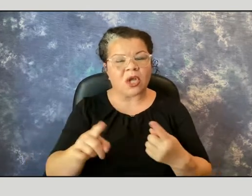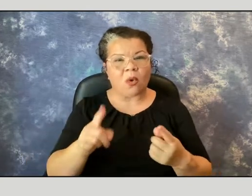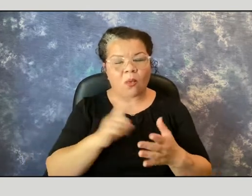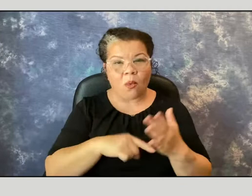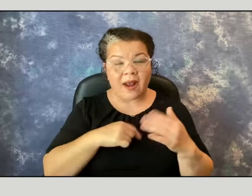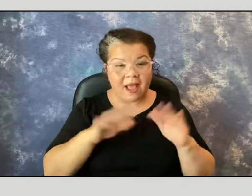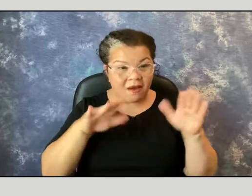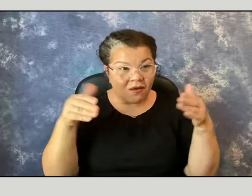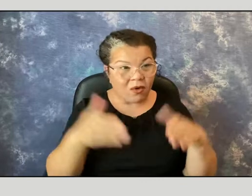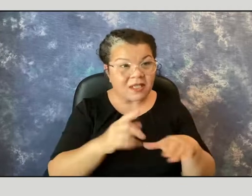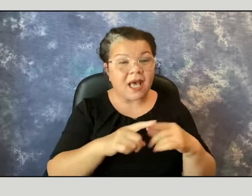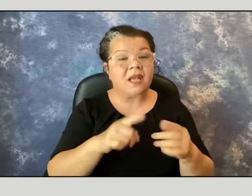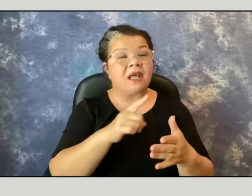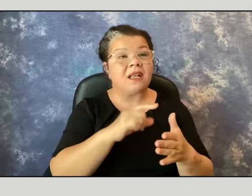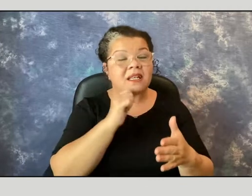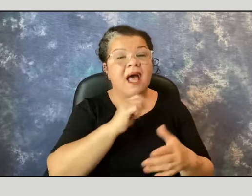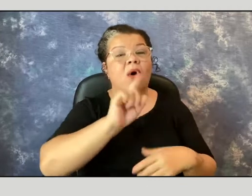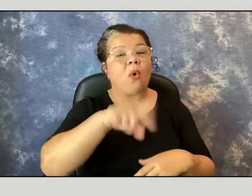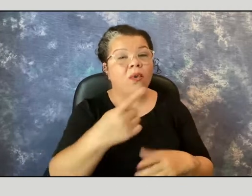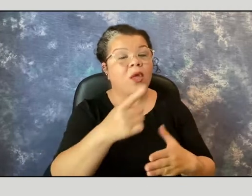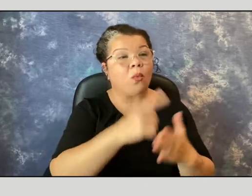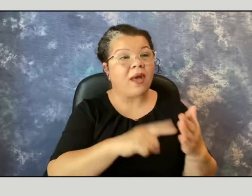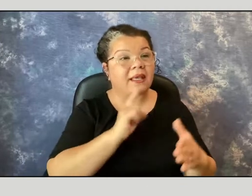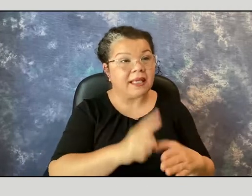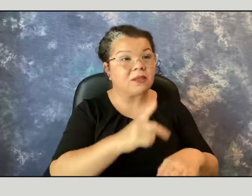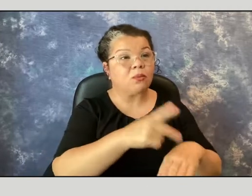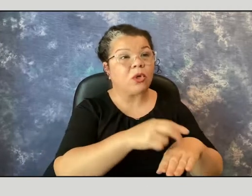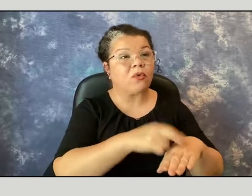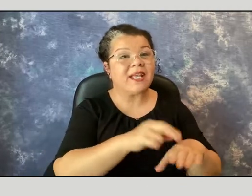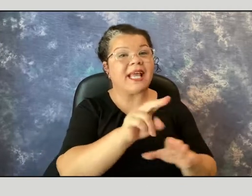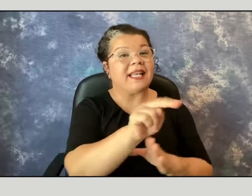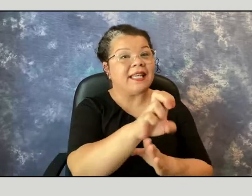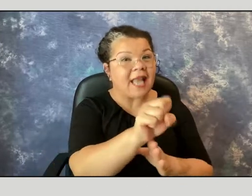but really what is Puerto Rico as a kind of political unit,